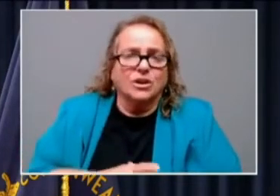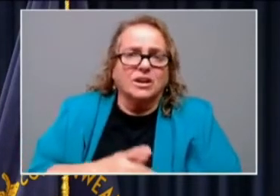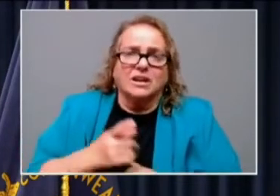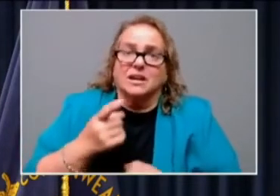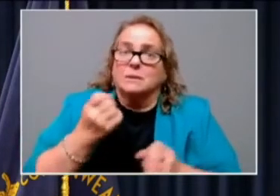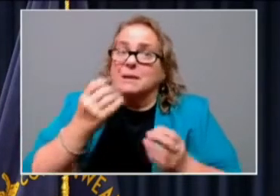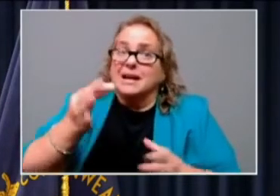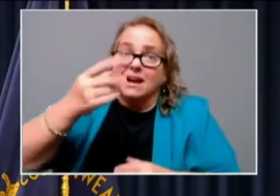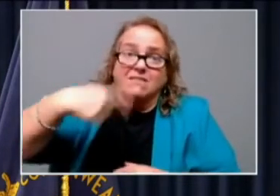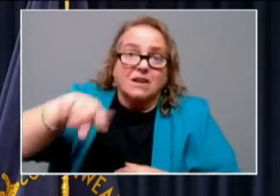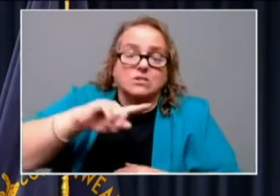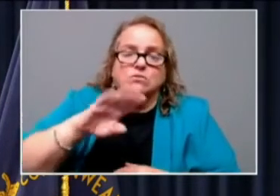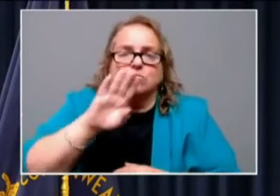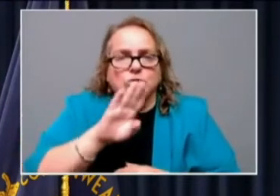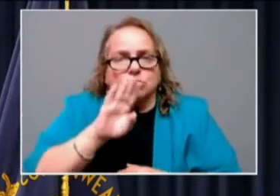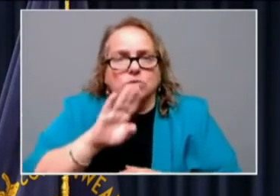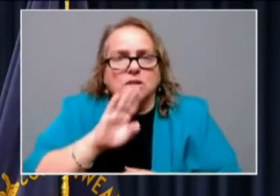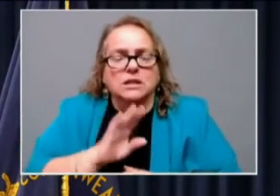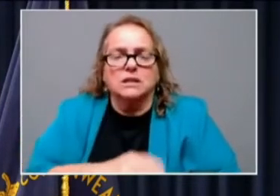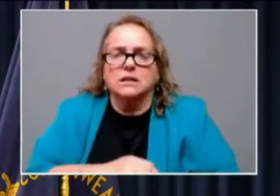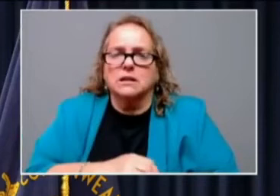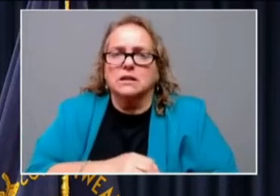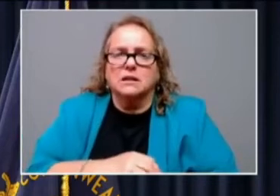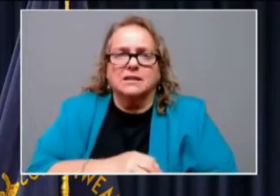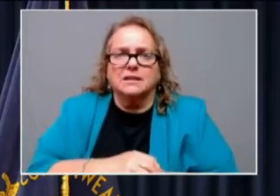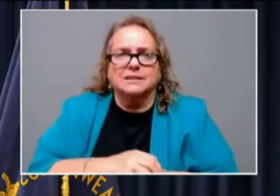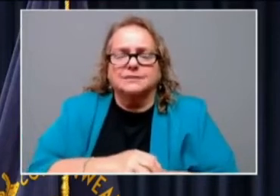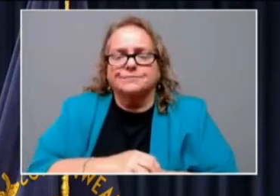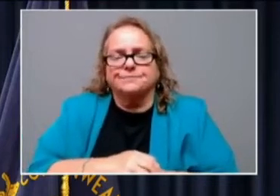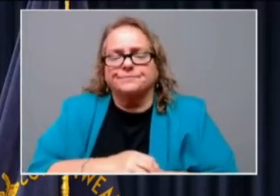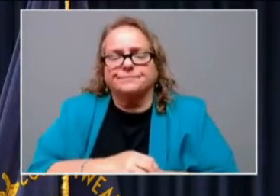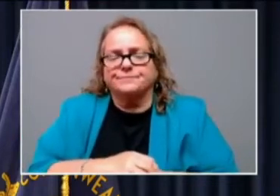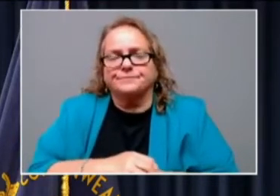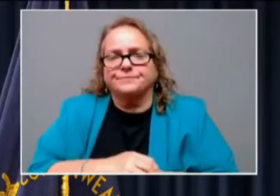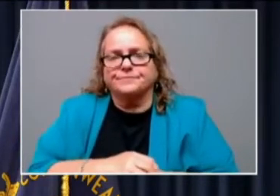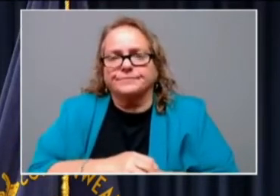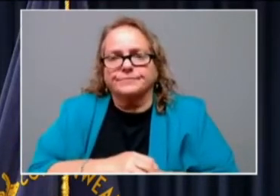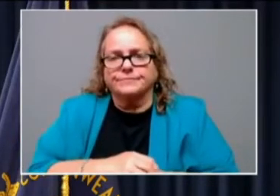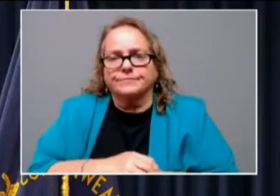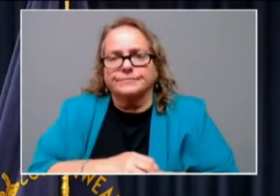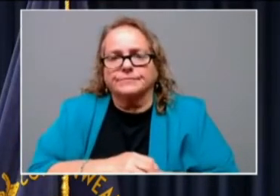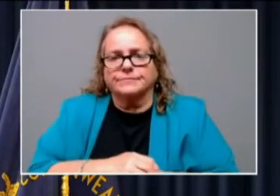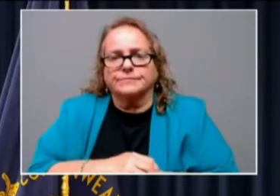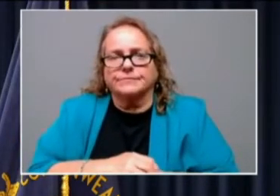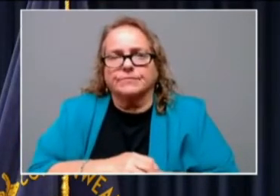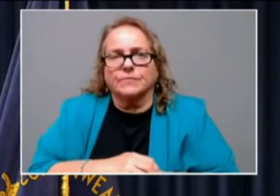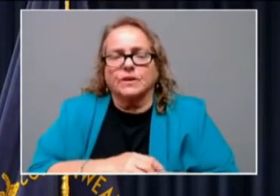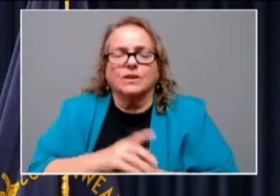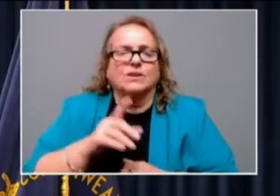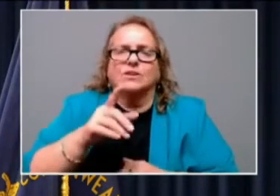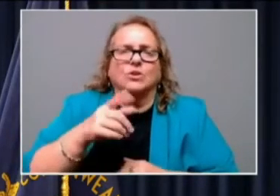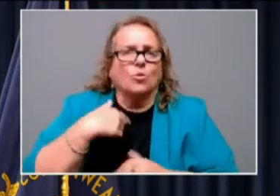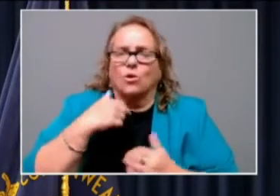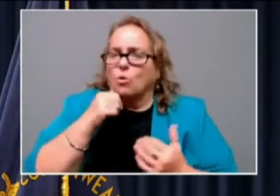frustrated, um, and you don't want to have to wear a mask and a lot of places